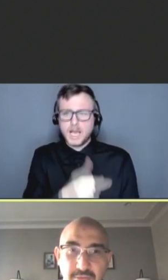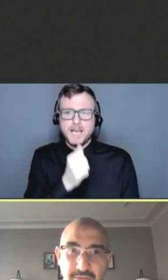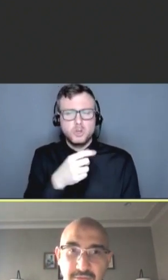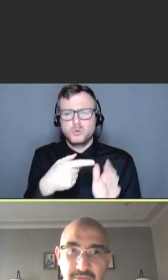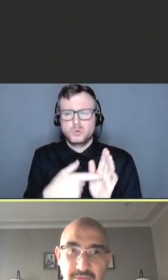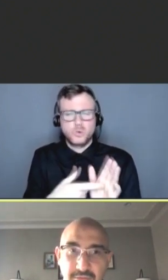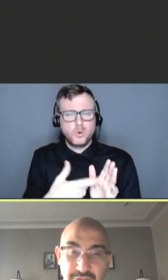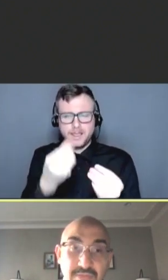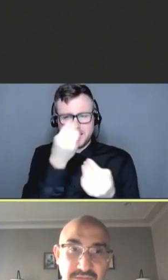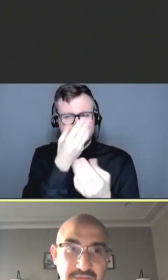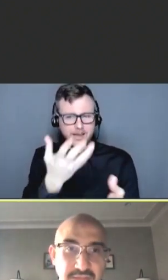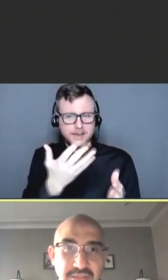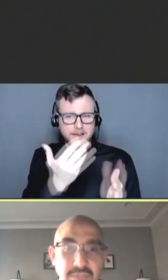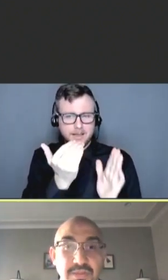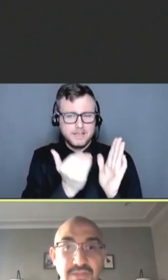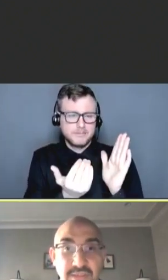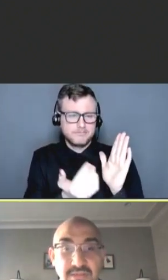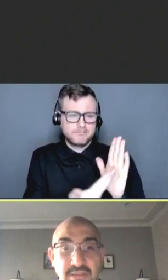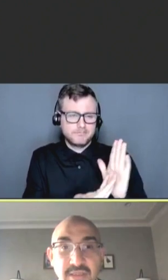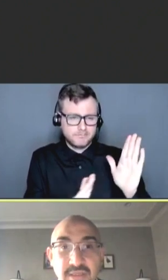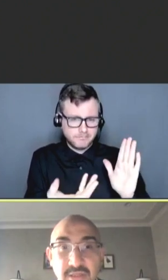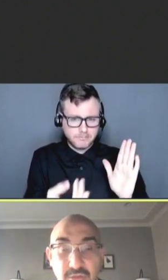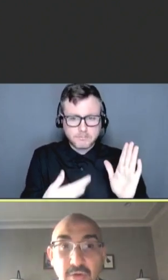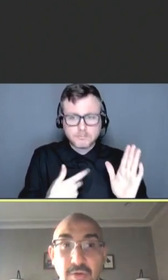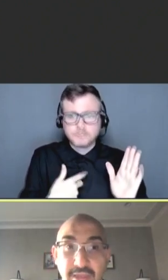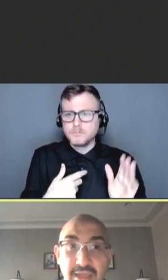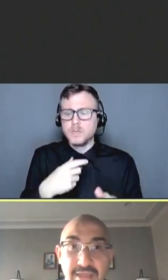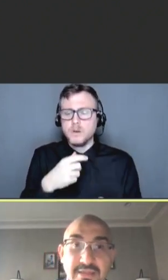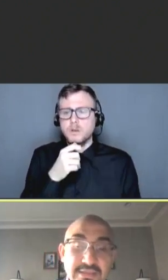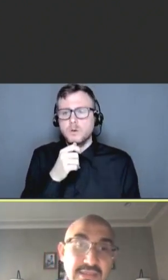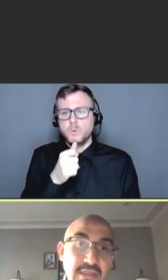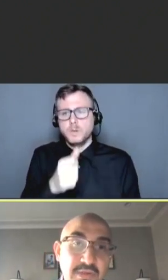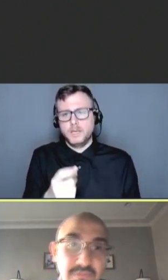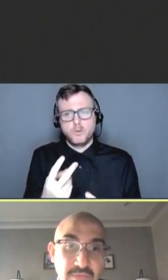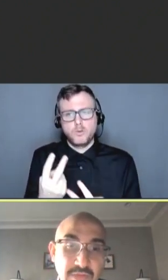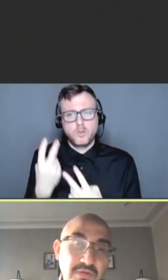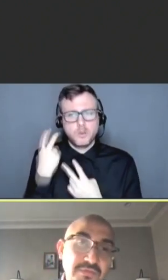but -- the germinal center reaction. We did look back in the same lymph node after the